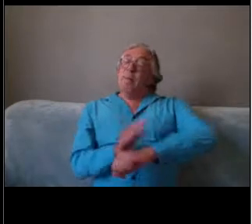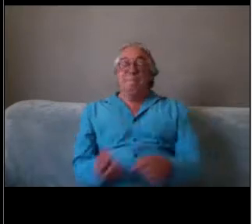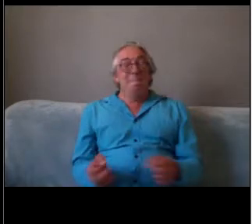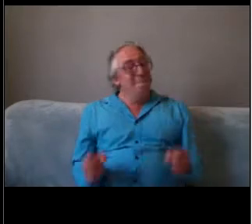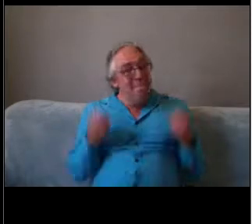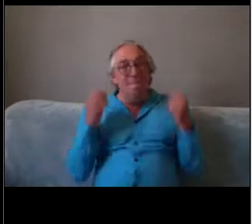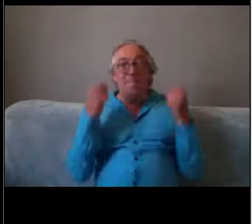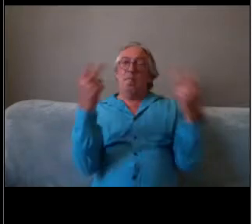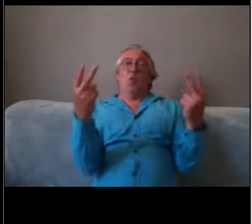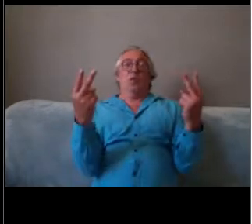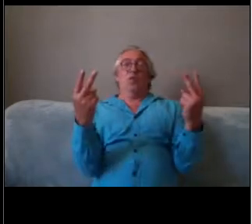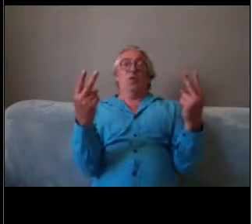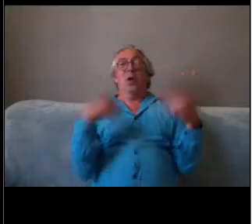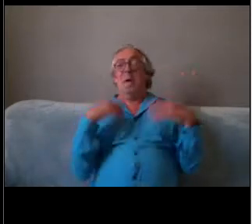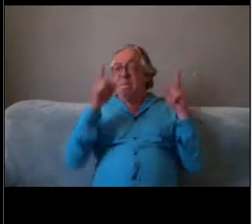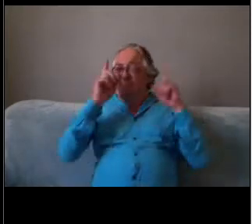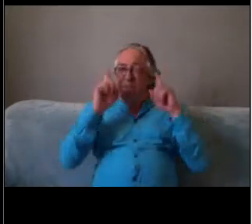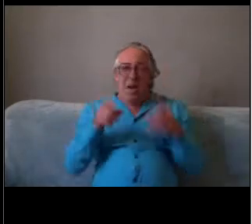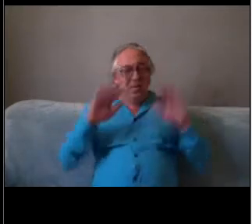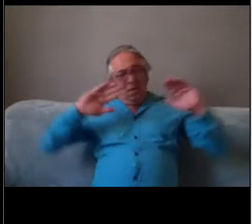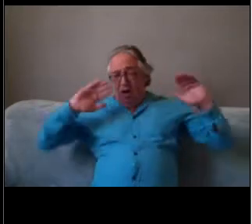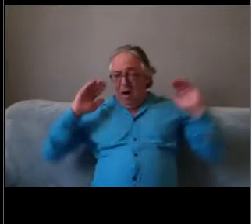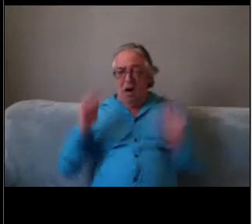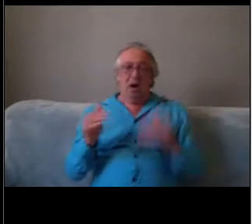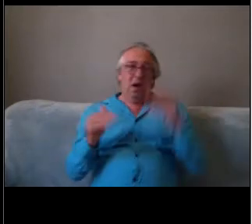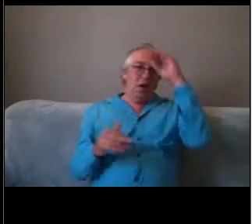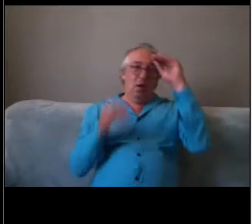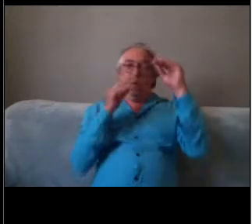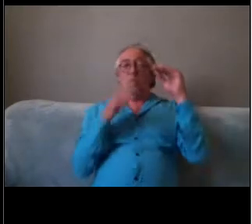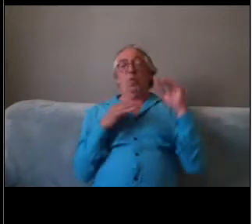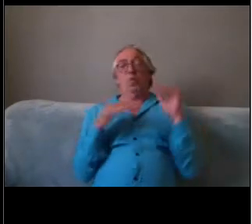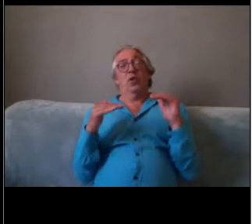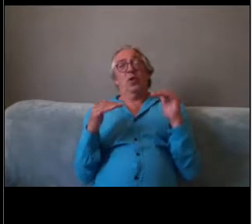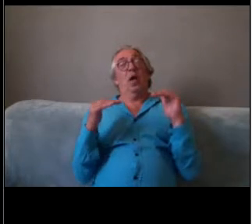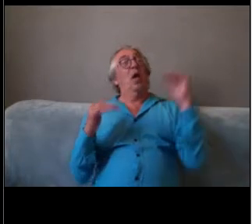From February-March on the website you'll find all this information